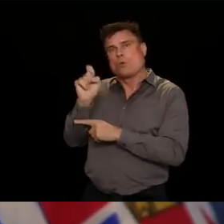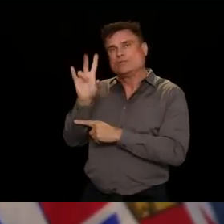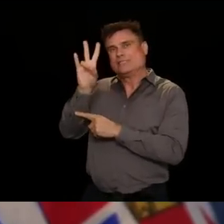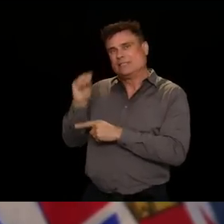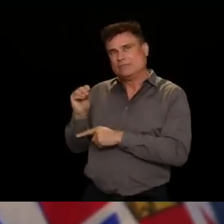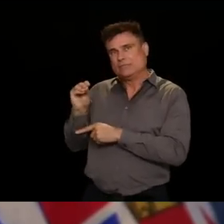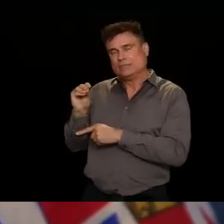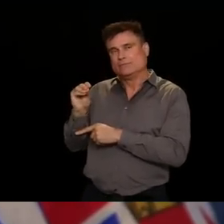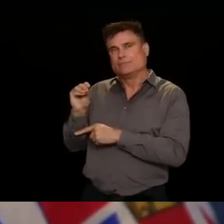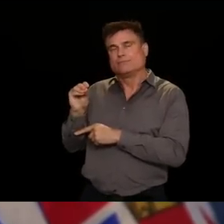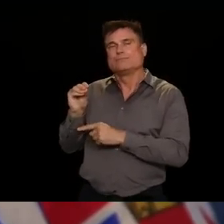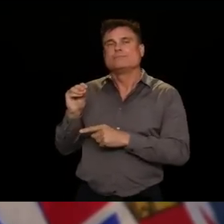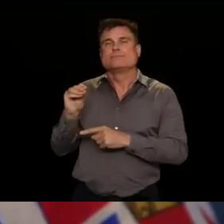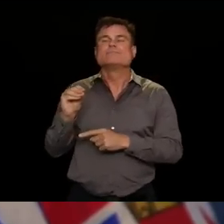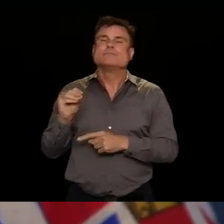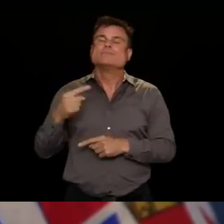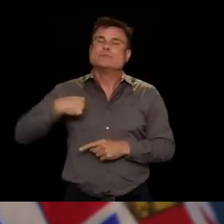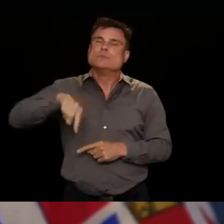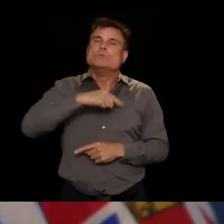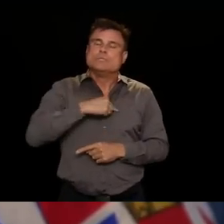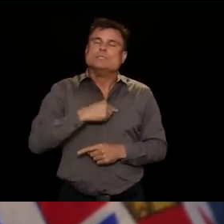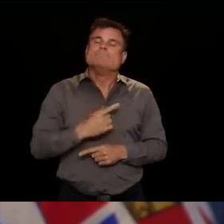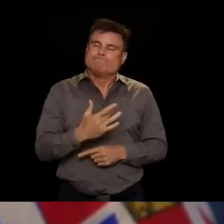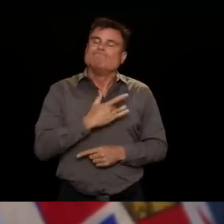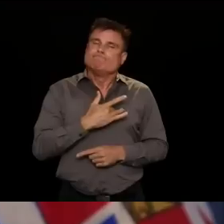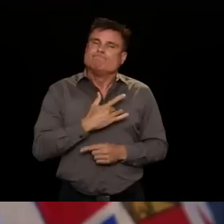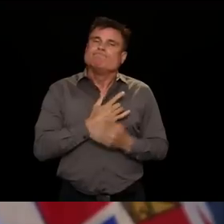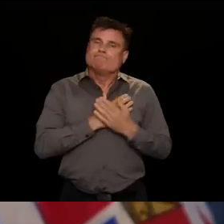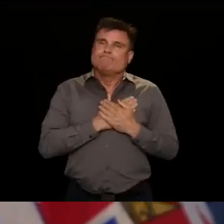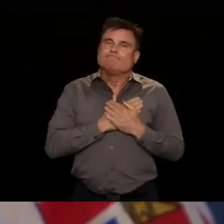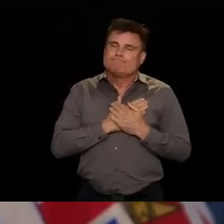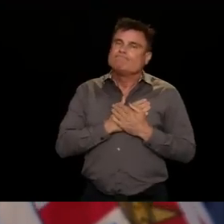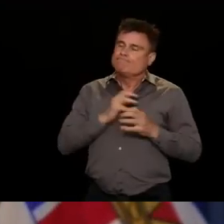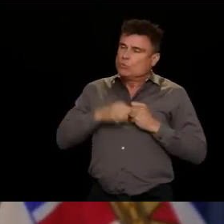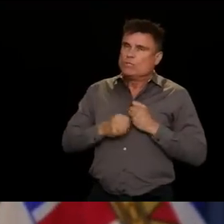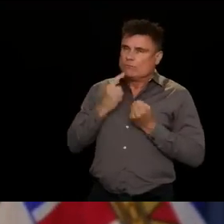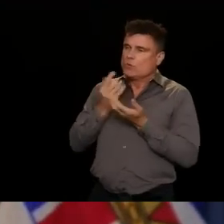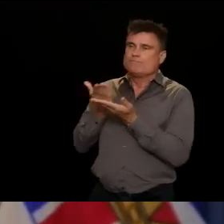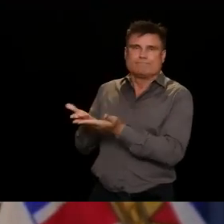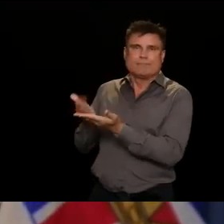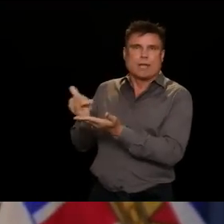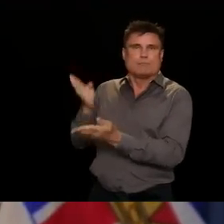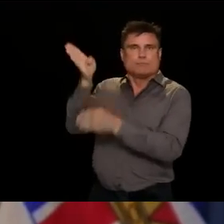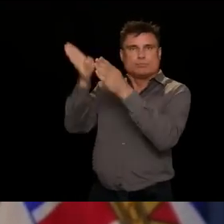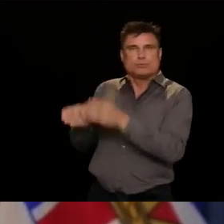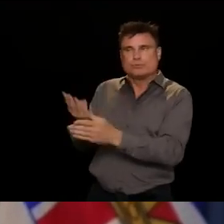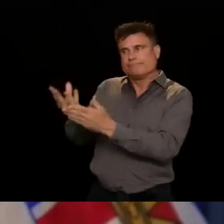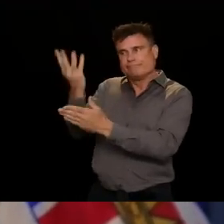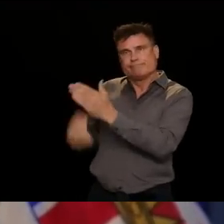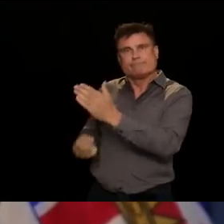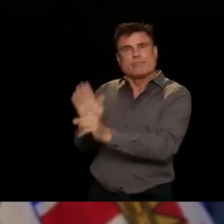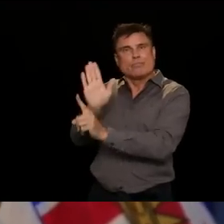person to his care team and his community. We have 2491 people